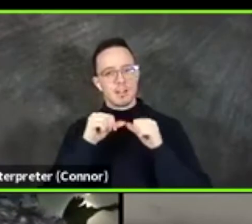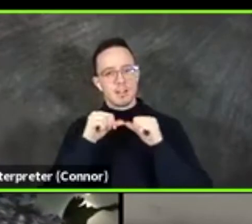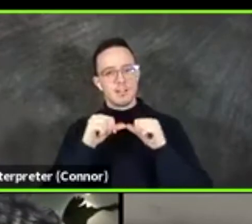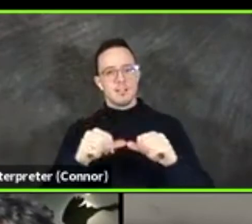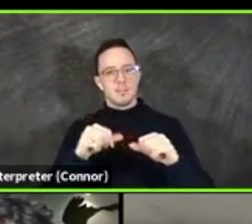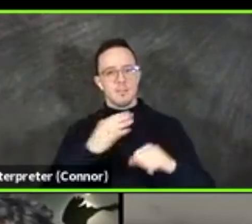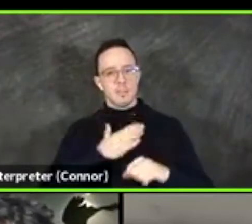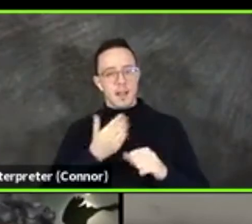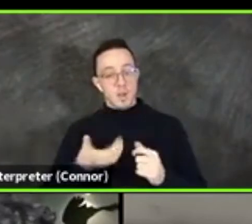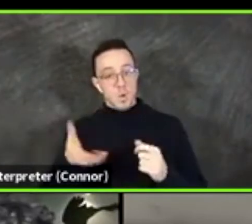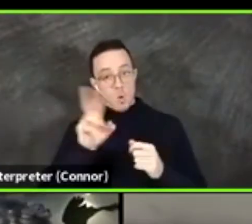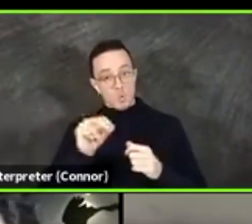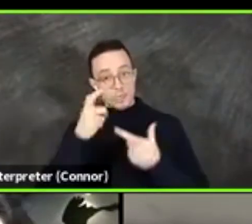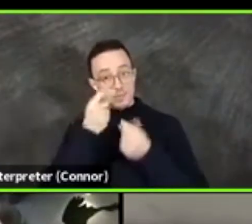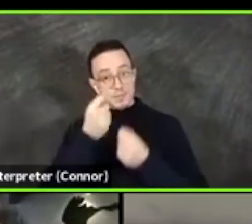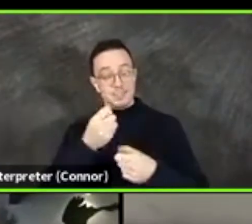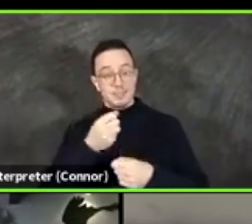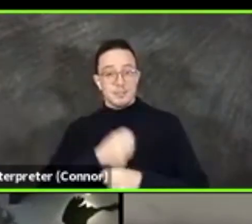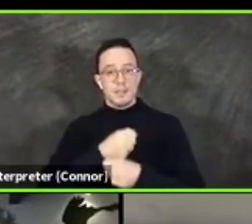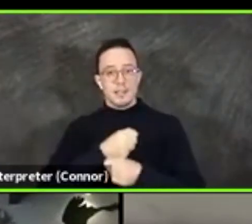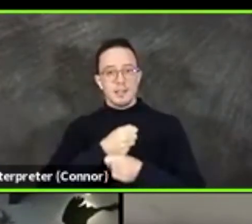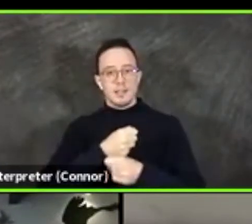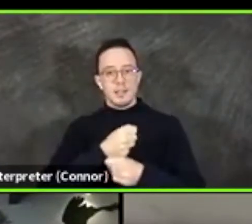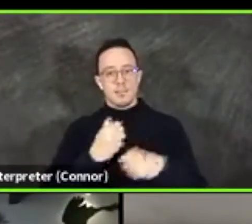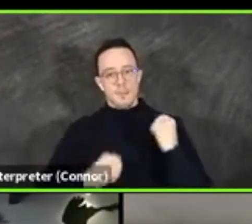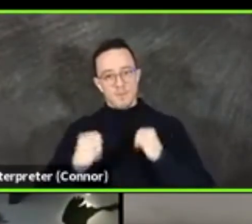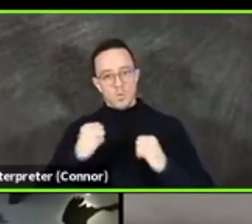IN CREATING, PERFORMATIVE -- PERFORMANCE CONDITIONS